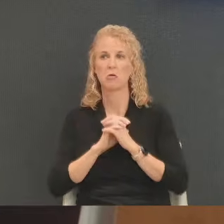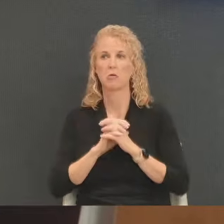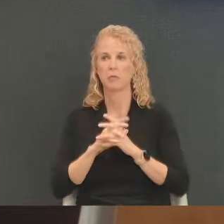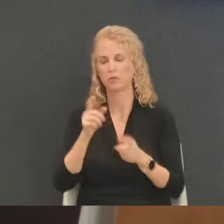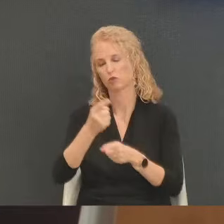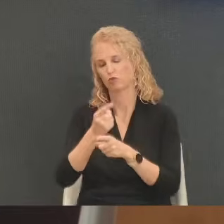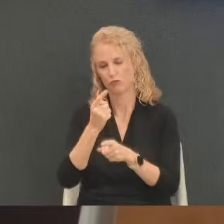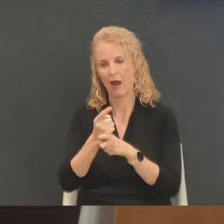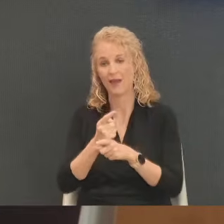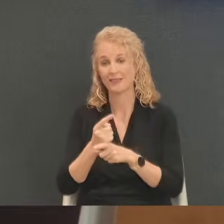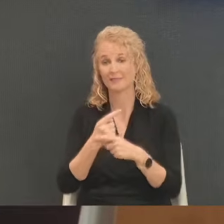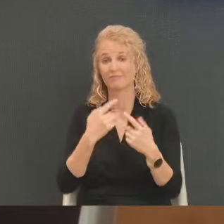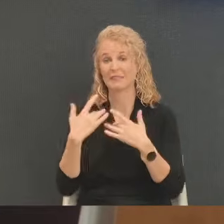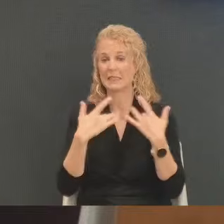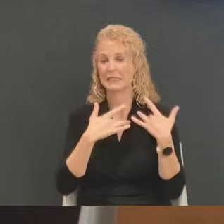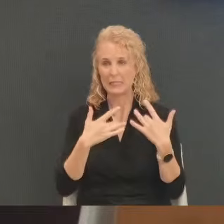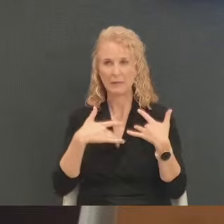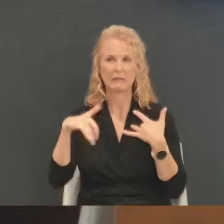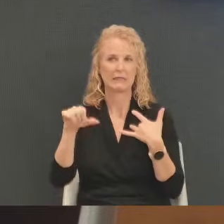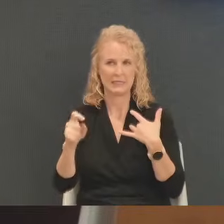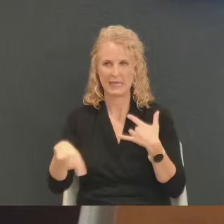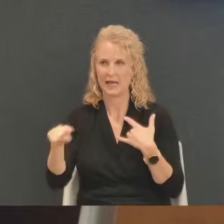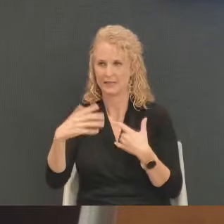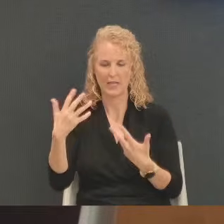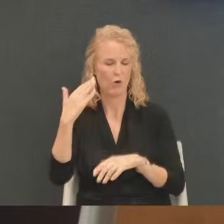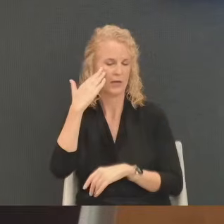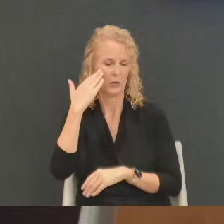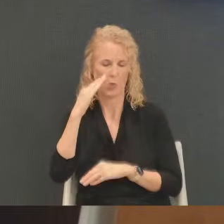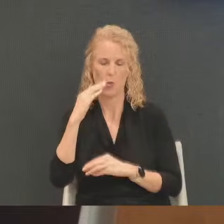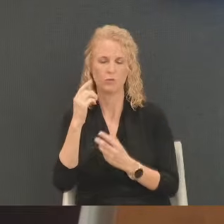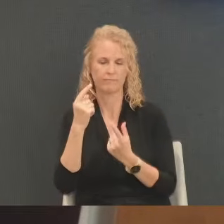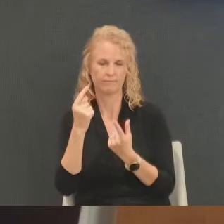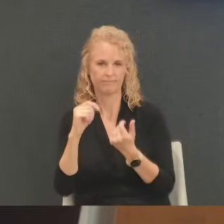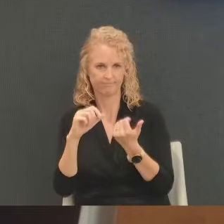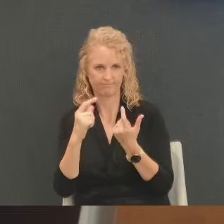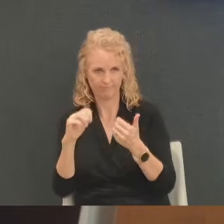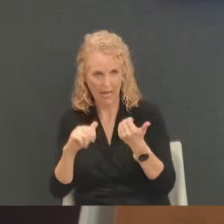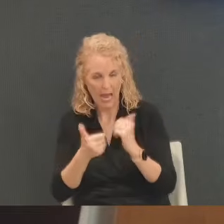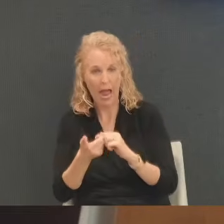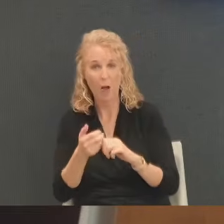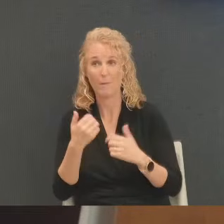traditionally do. but in this particular case, these were three separate bids. So I'll go back